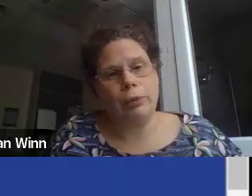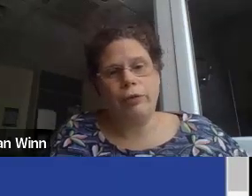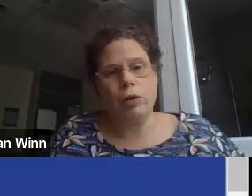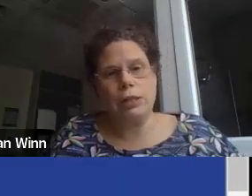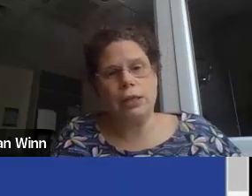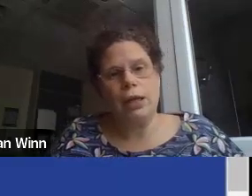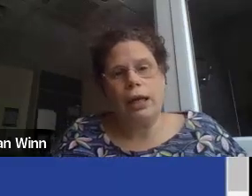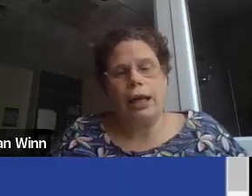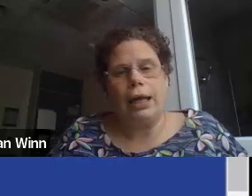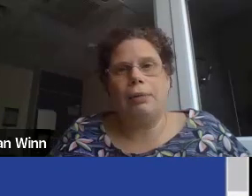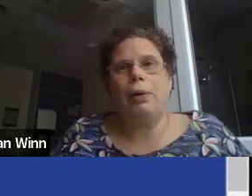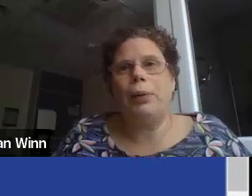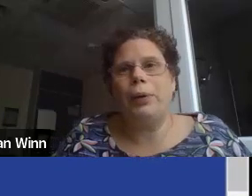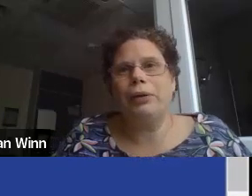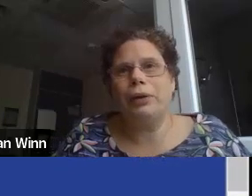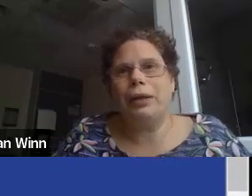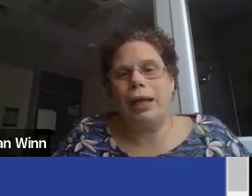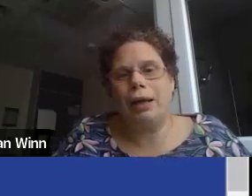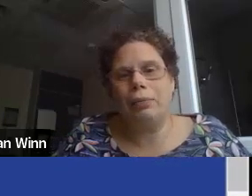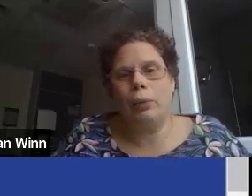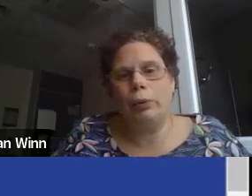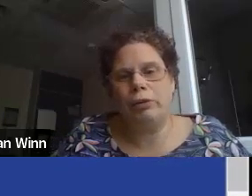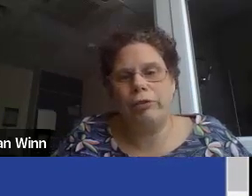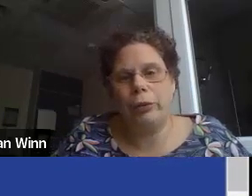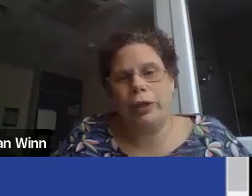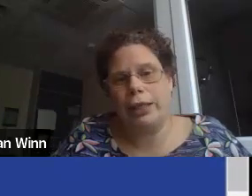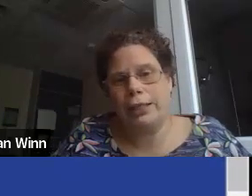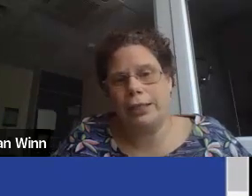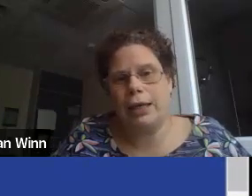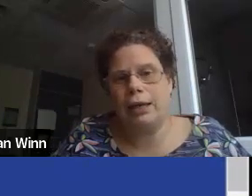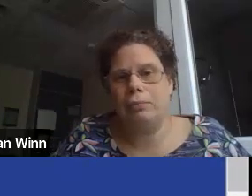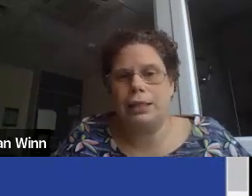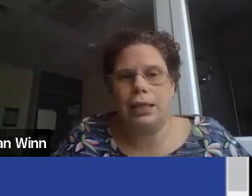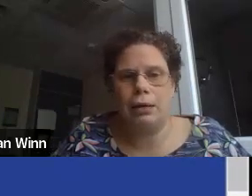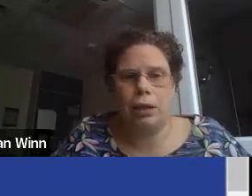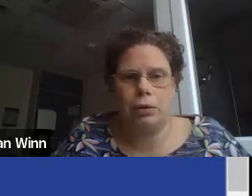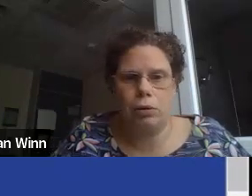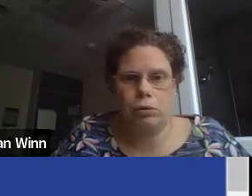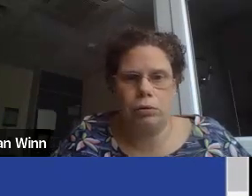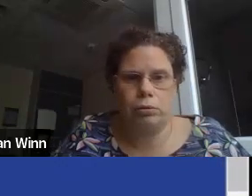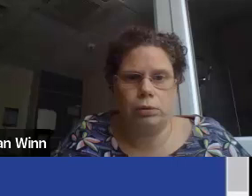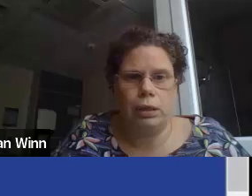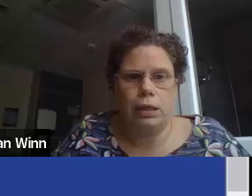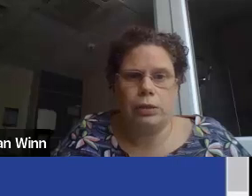that we've forgotten, but we'll be reviewing this as time goes on.